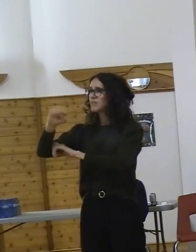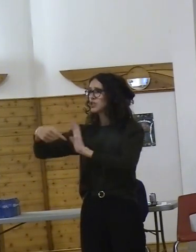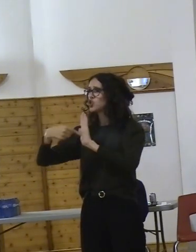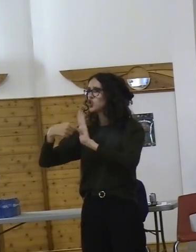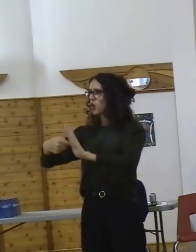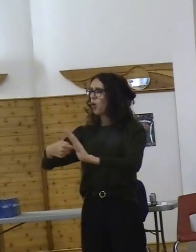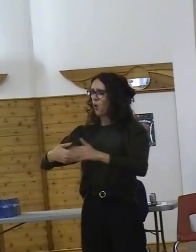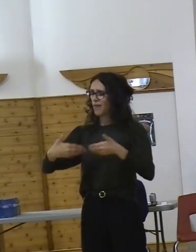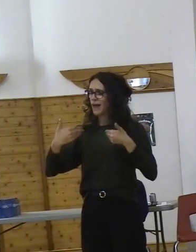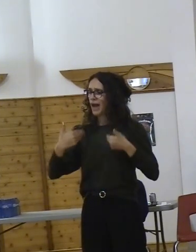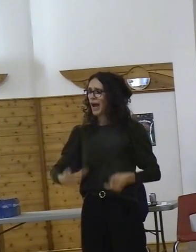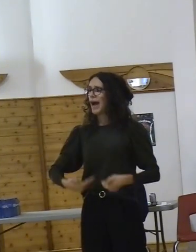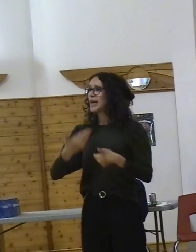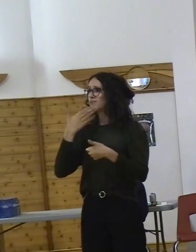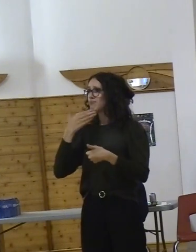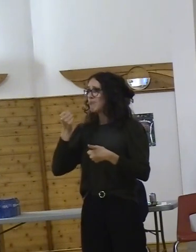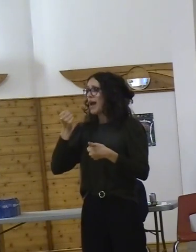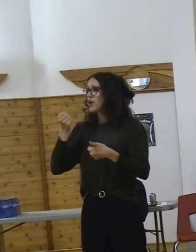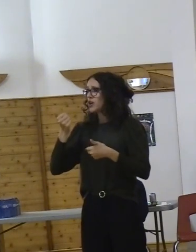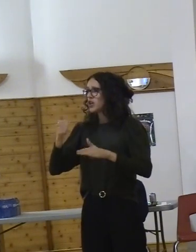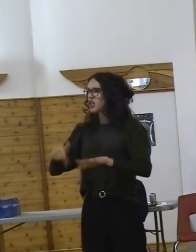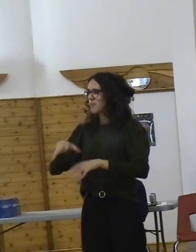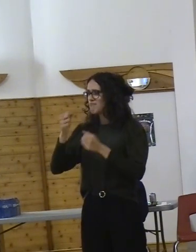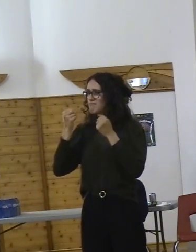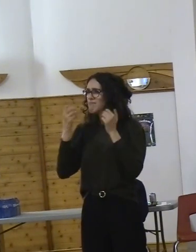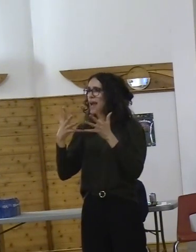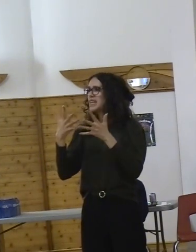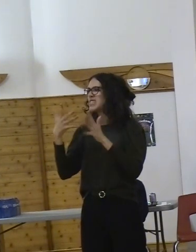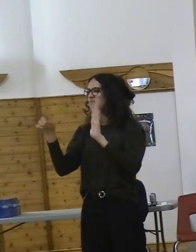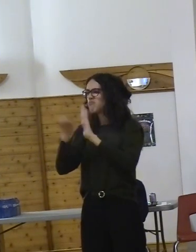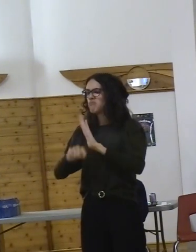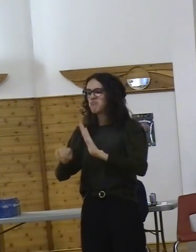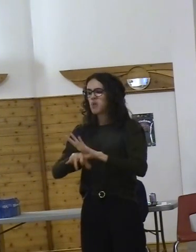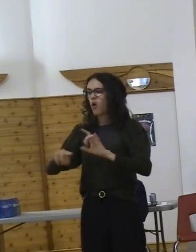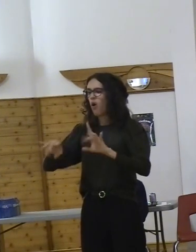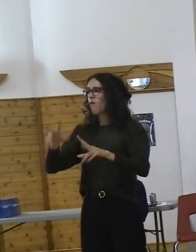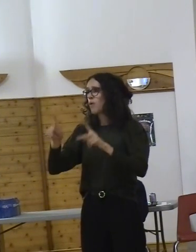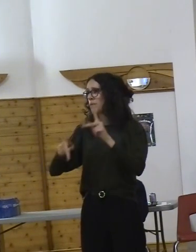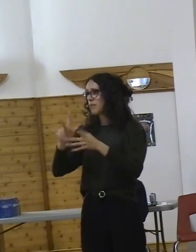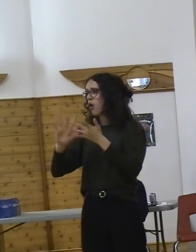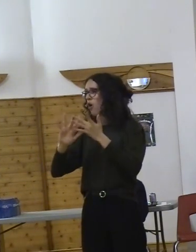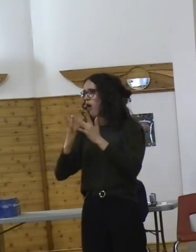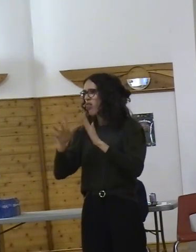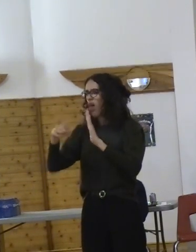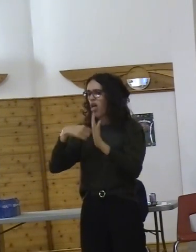I am twenty-two and I am a survivor and I will not stay silent. Thank you.